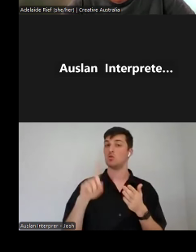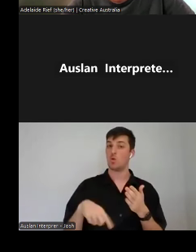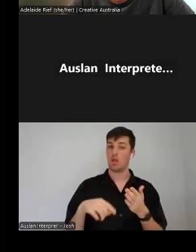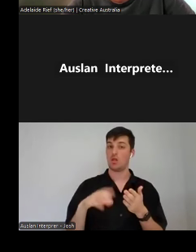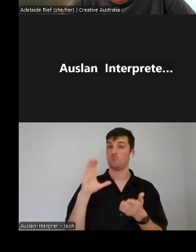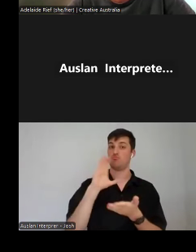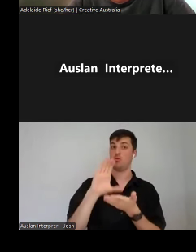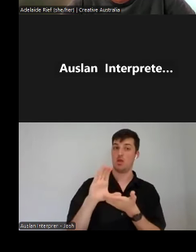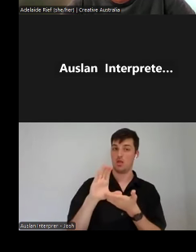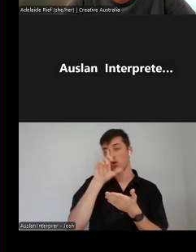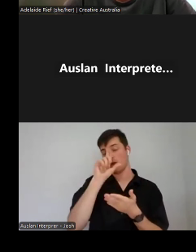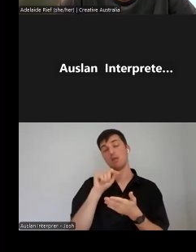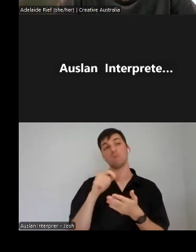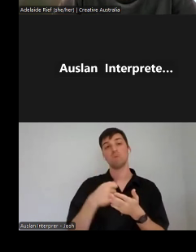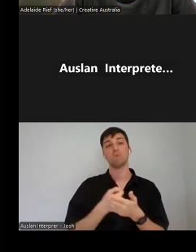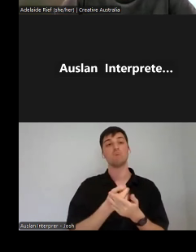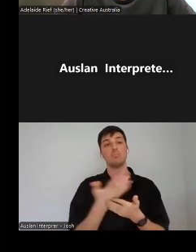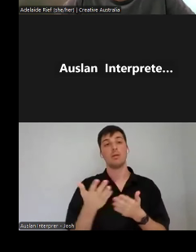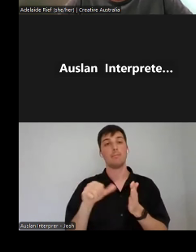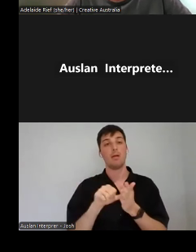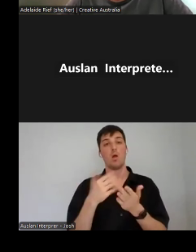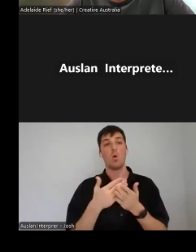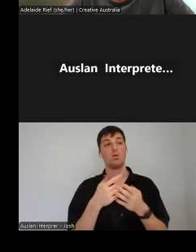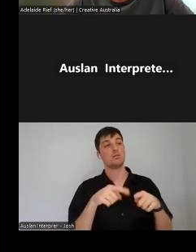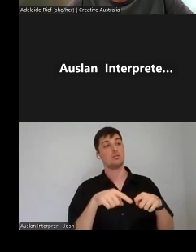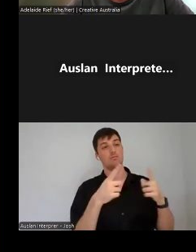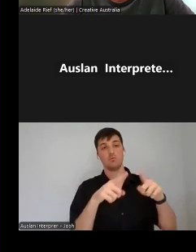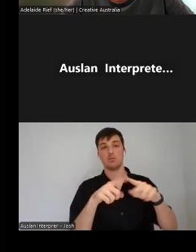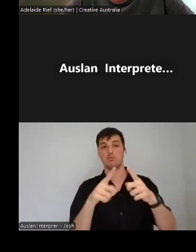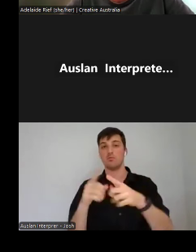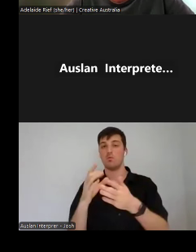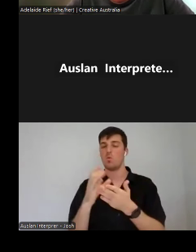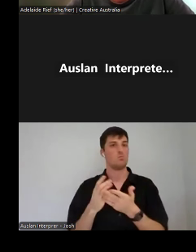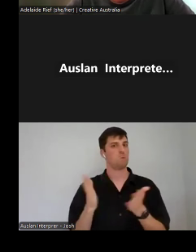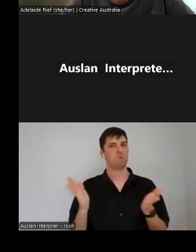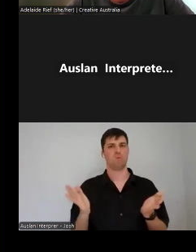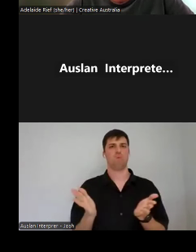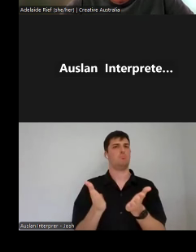allows you to spend money on a number of different courses, then we really welcome you to do that.